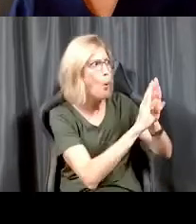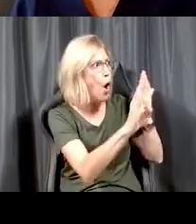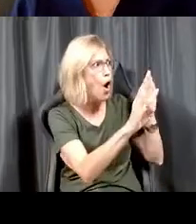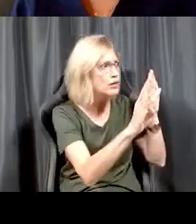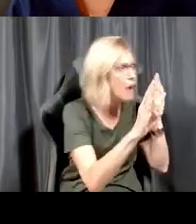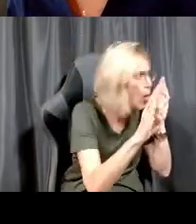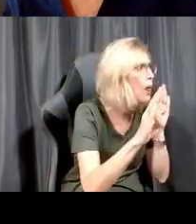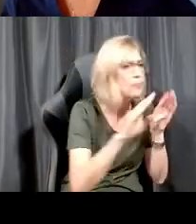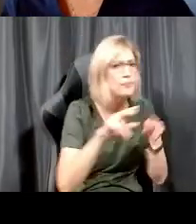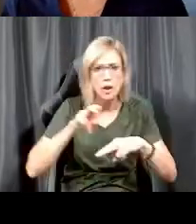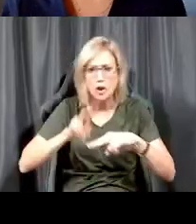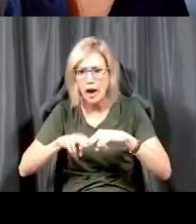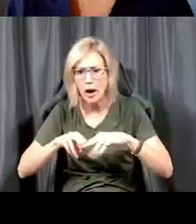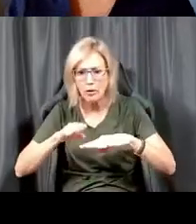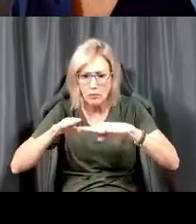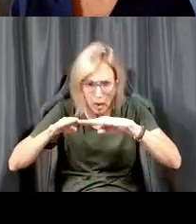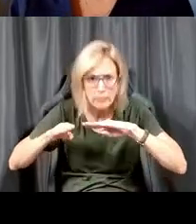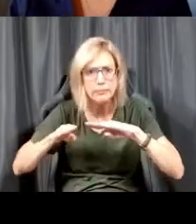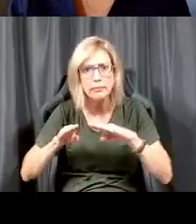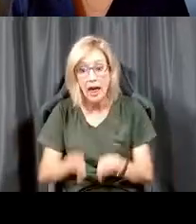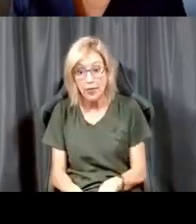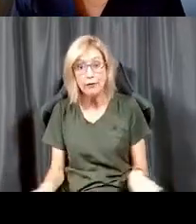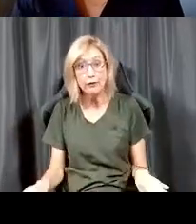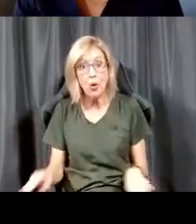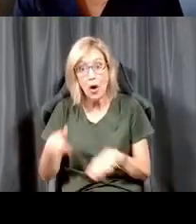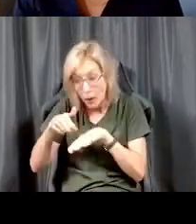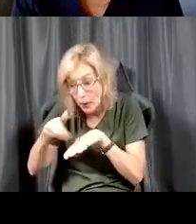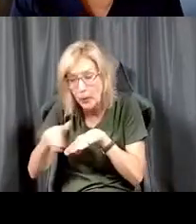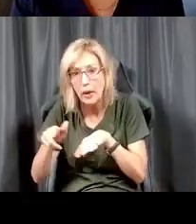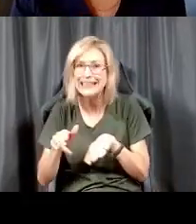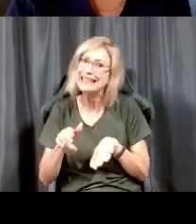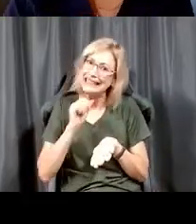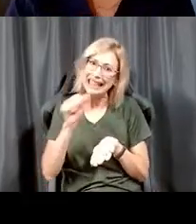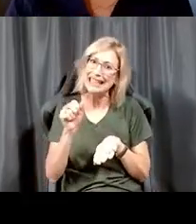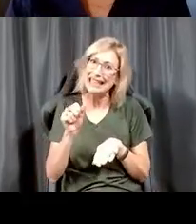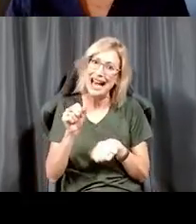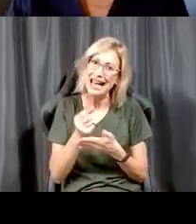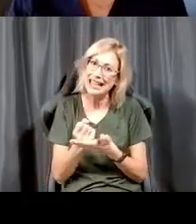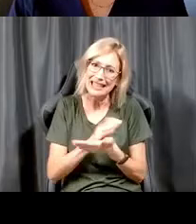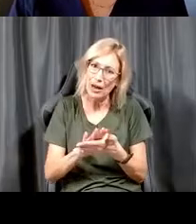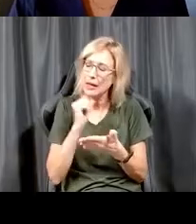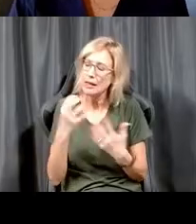, the floors, as you can imagine, not entirely sanitary . Not healthy for anybody.